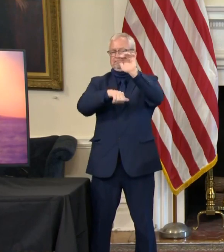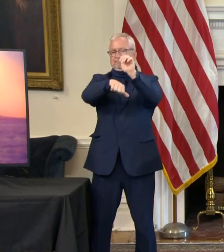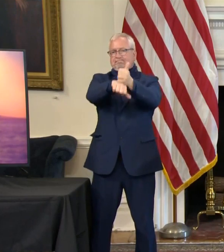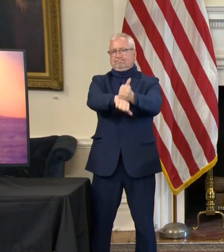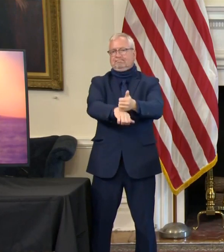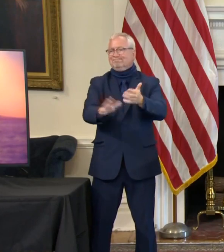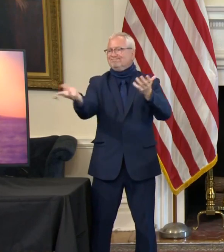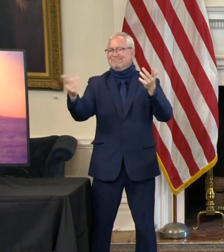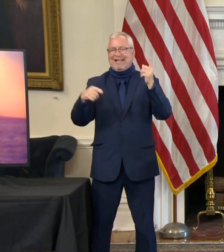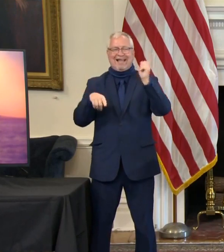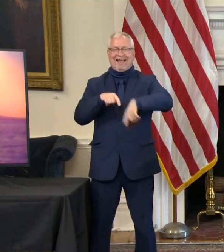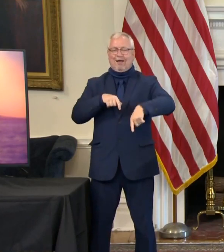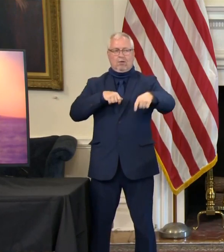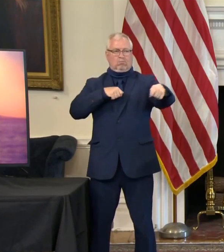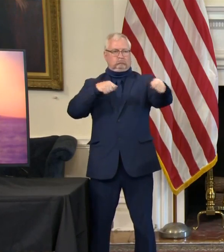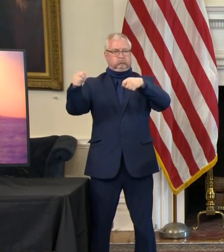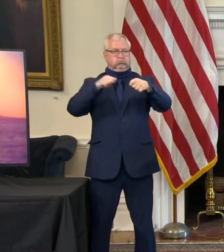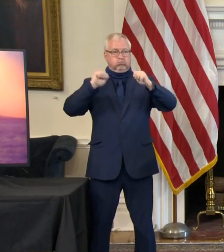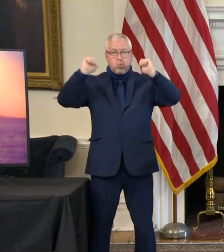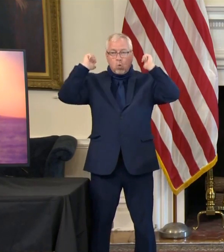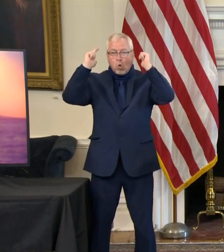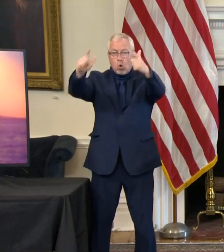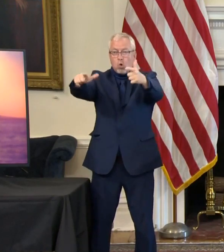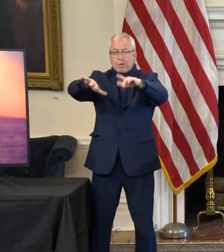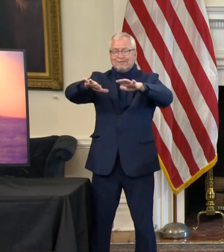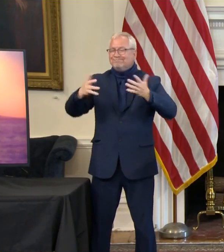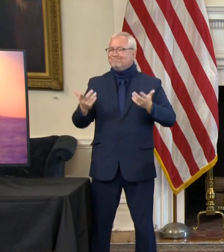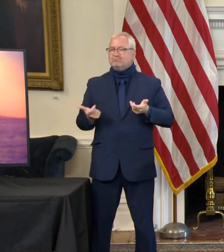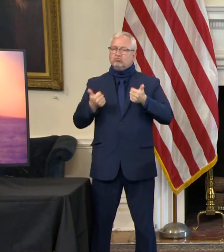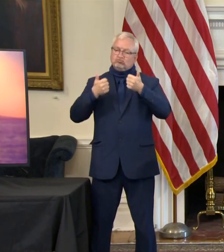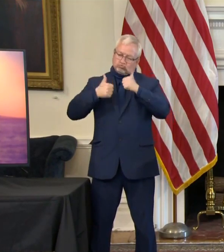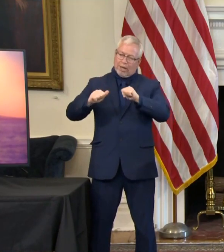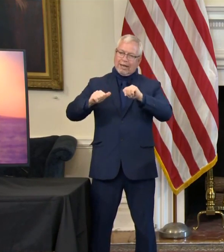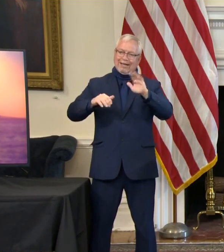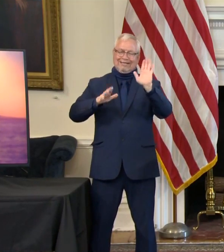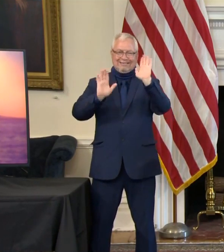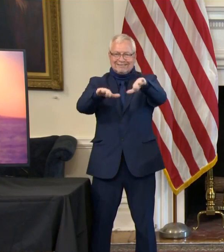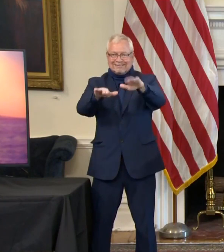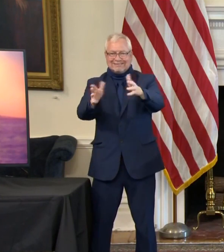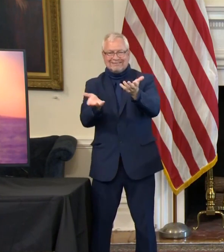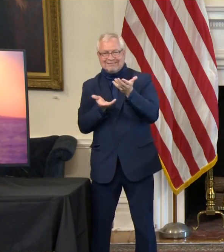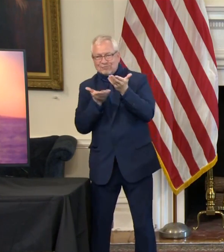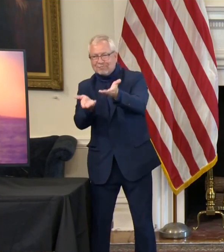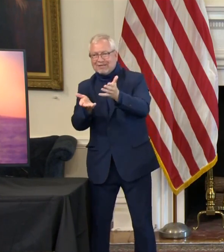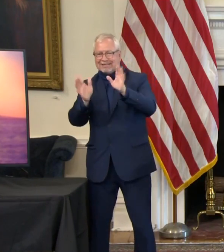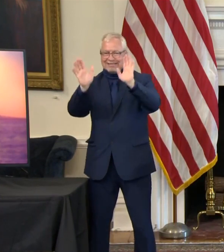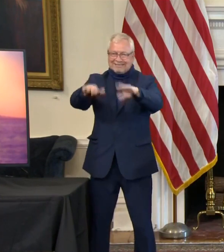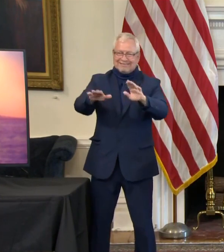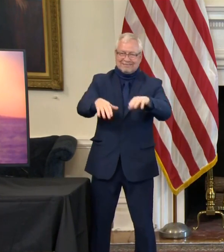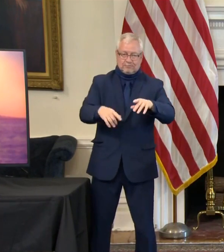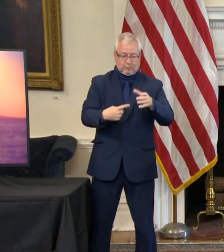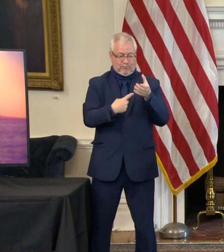I THINK THEY’RE GOING TO TAKE ADDITIONAL STEPS TO BE MORE CAREFUL. BUT YOU CANNOT CONTROL EVERYONE’S INDIVIDUAL BEHAVIOR.